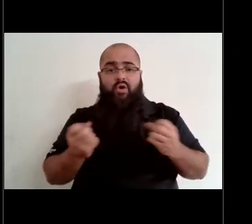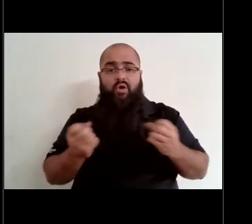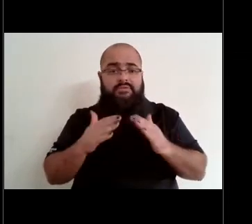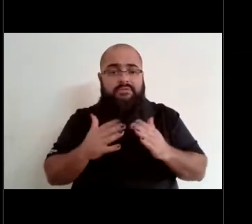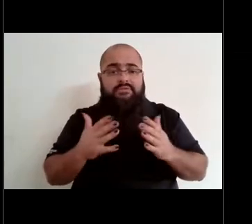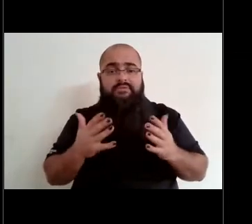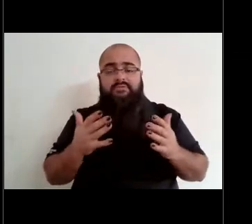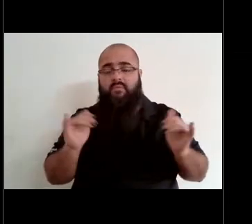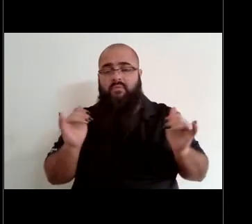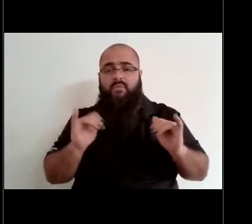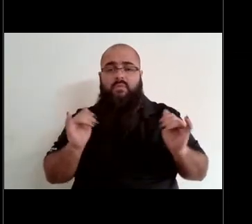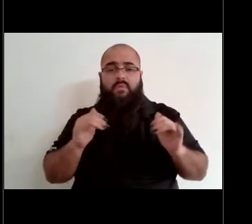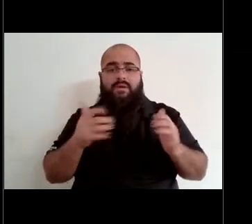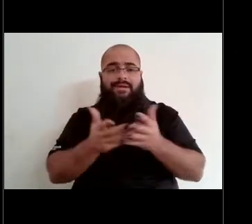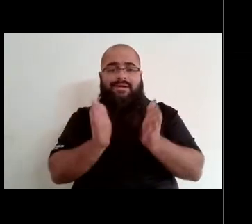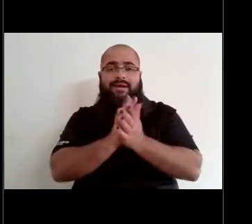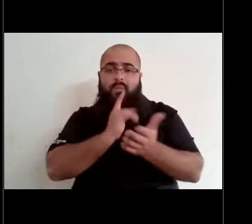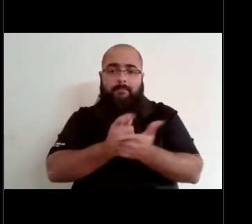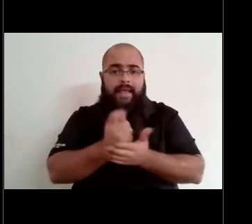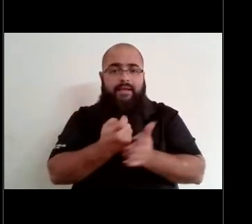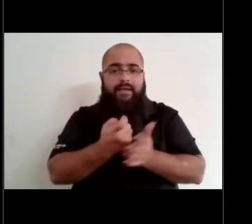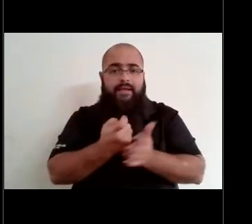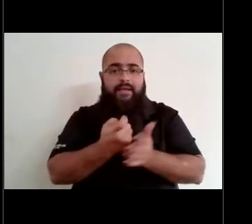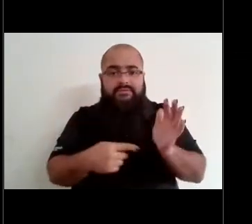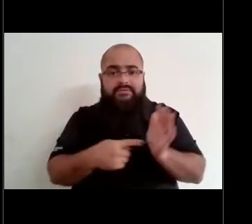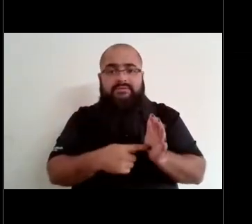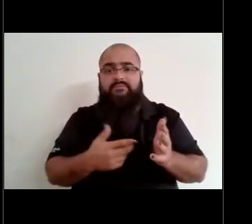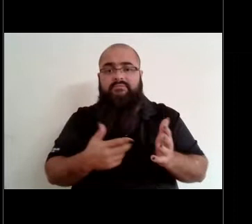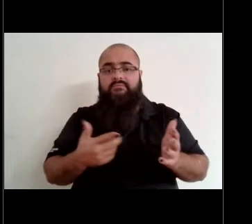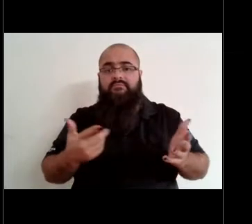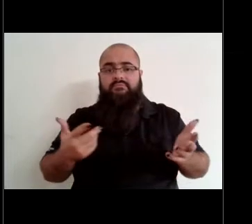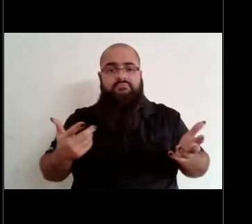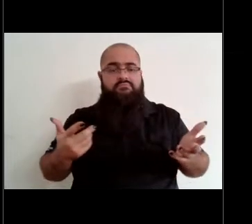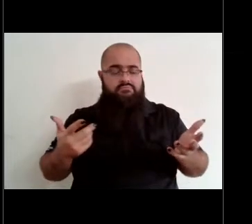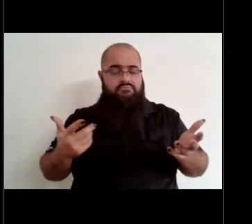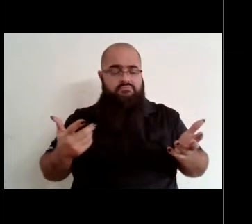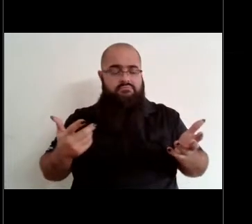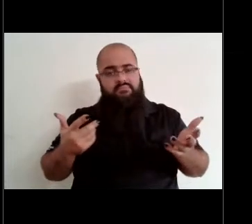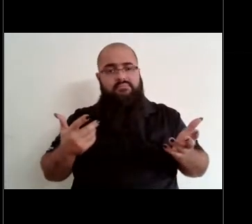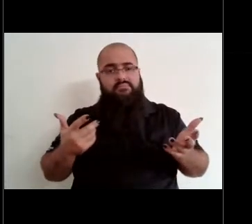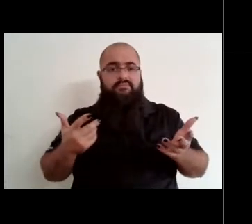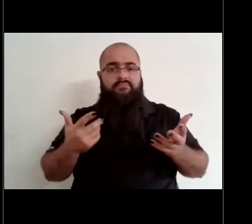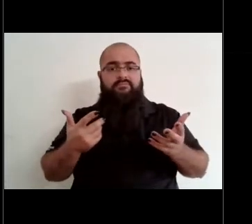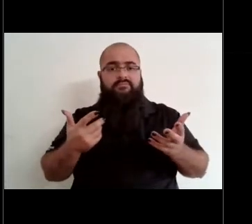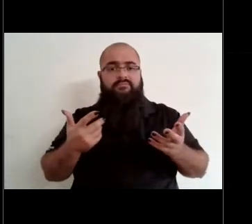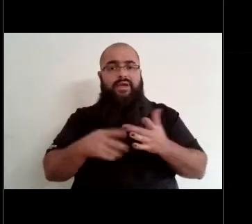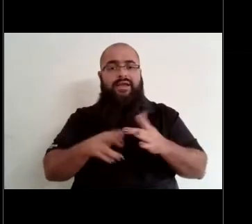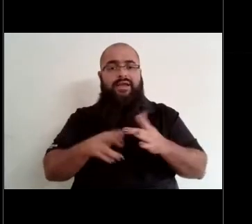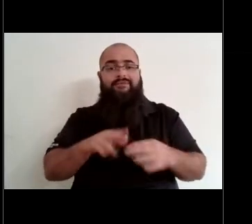process. We also ask in situations where there isn't a domestic violence order in place are they